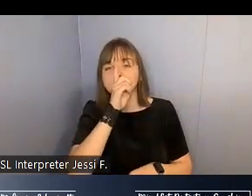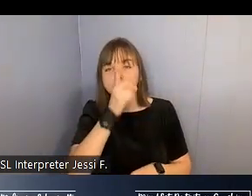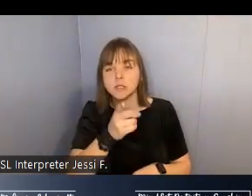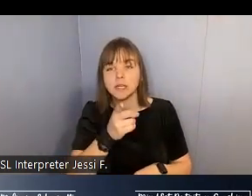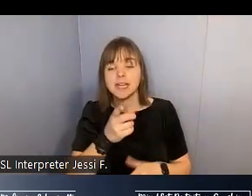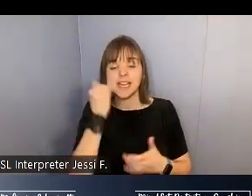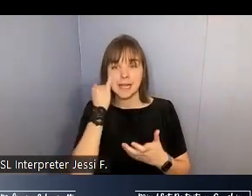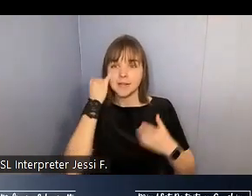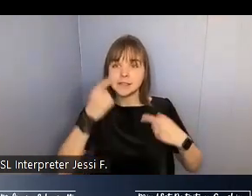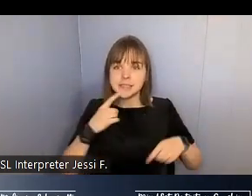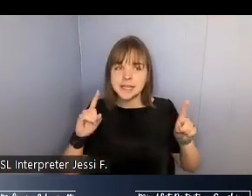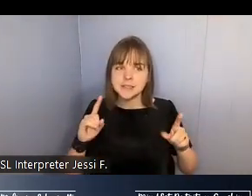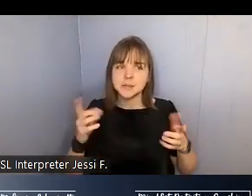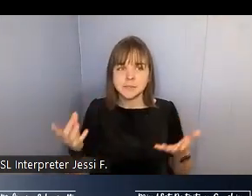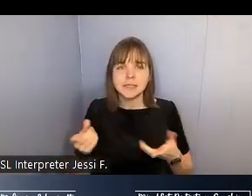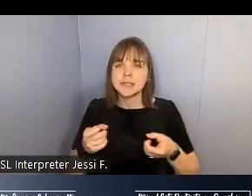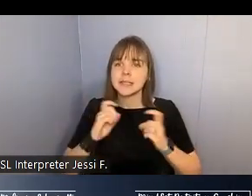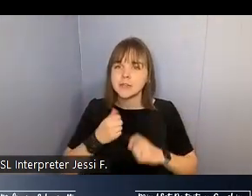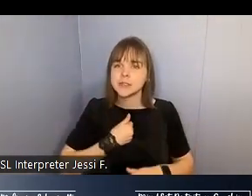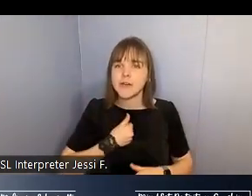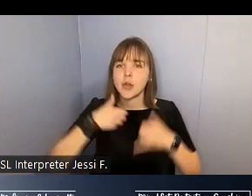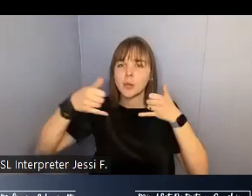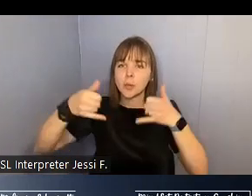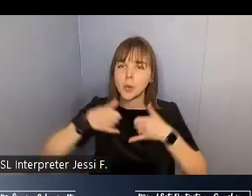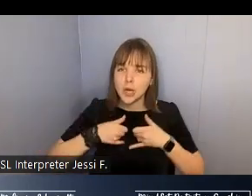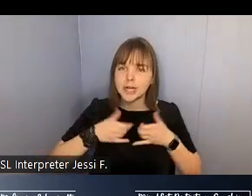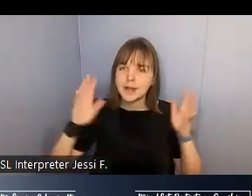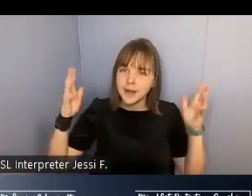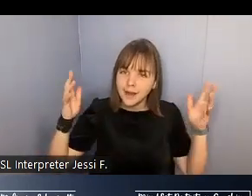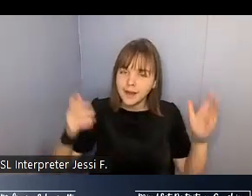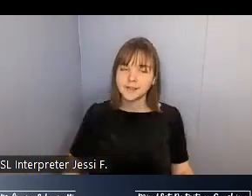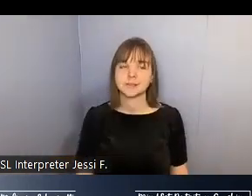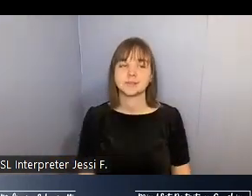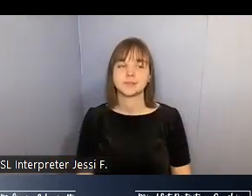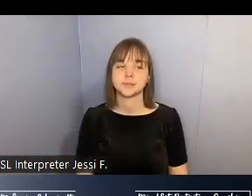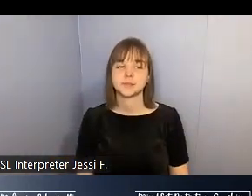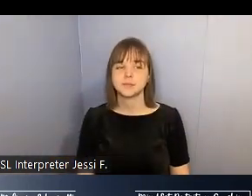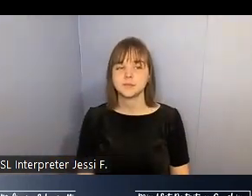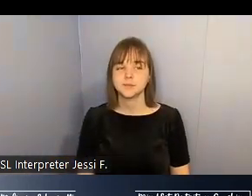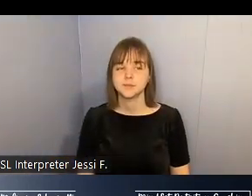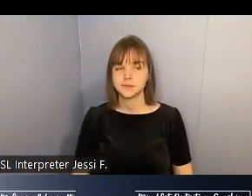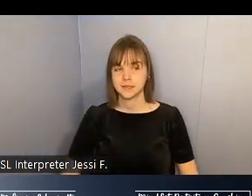when we do make progress. And last, I would just say, final takeaways, we want to embody meliora.